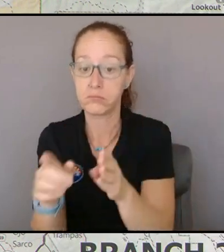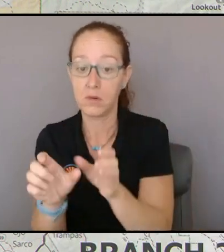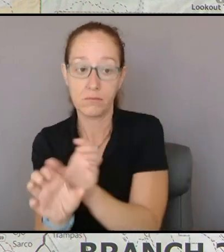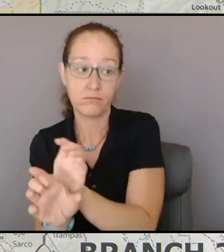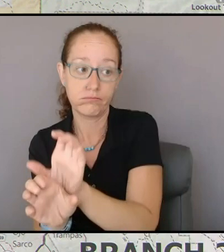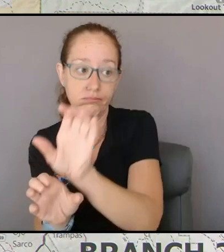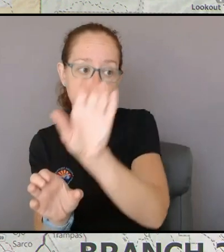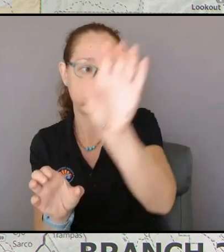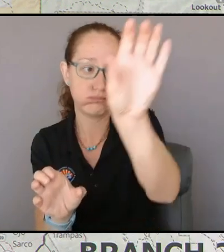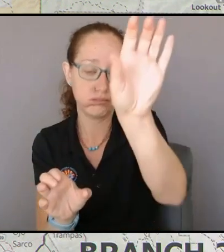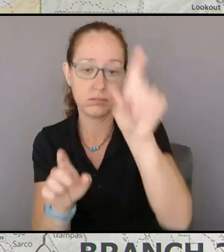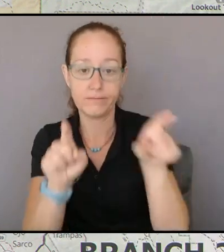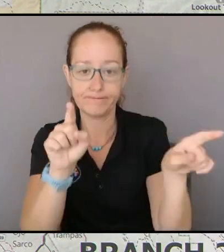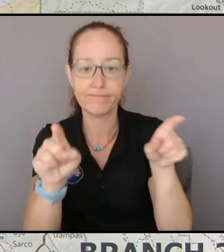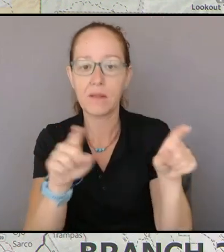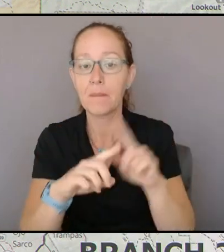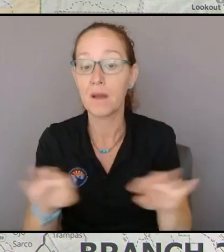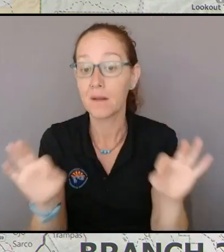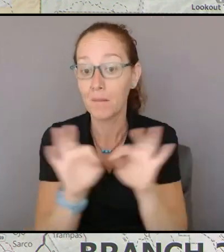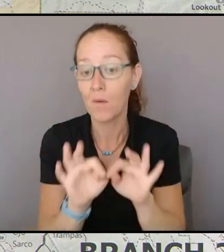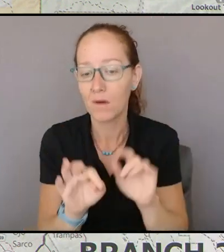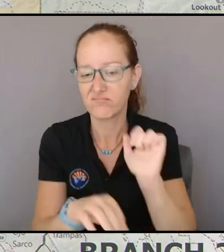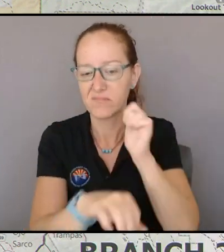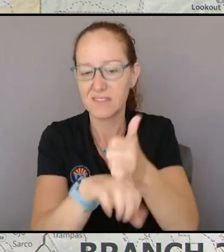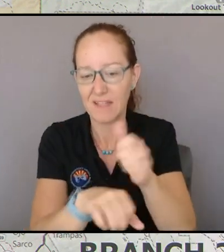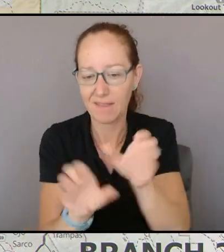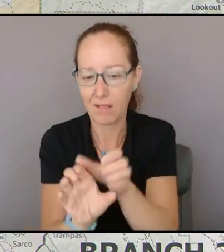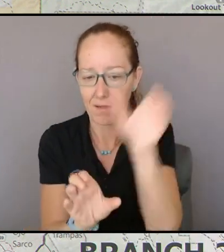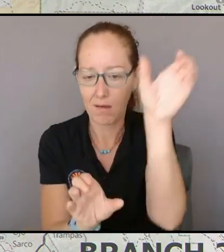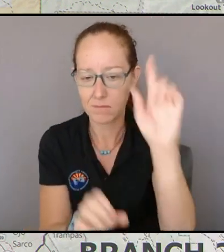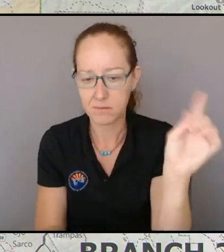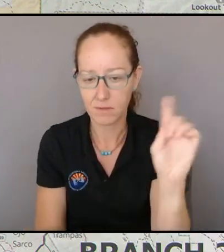line in. Alright. So let's drill down on that. Yesterday under